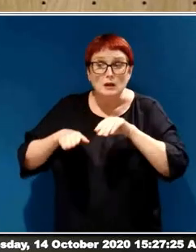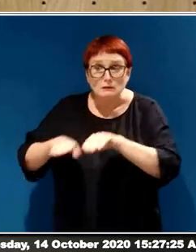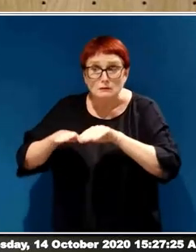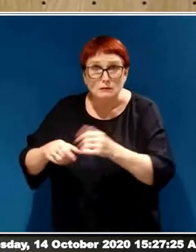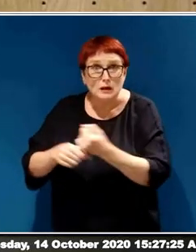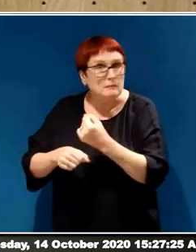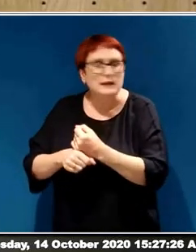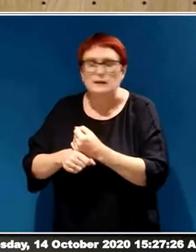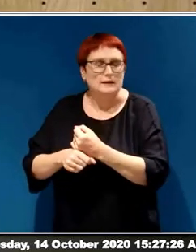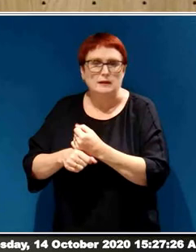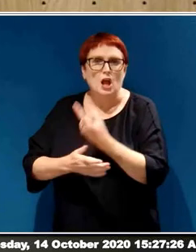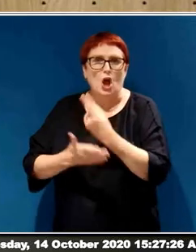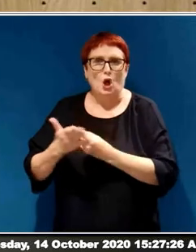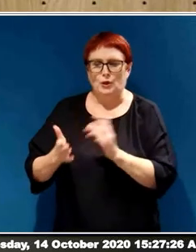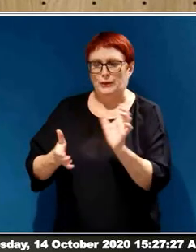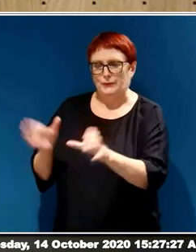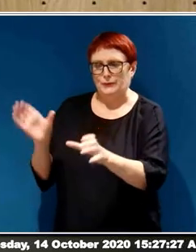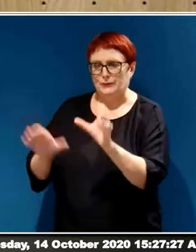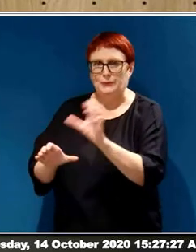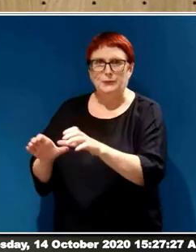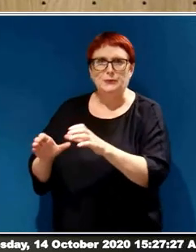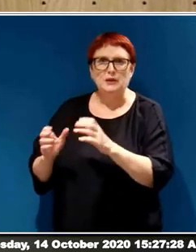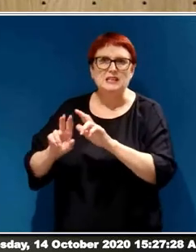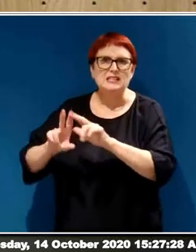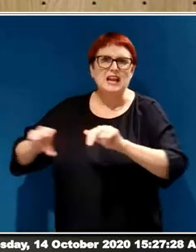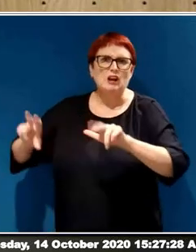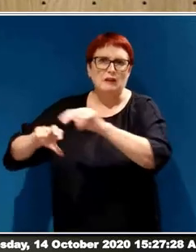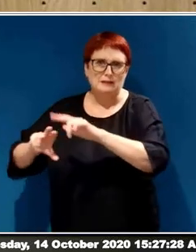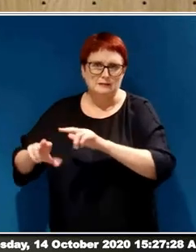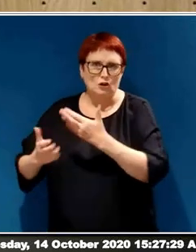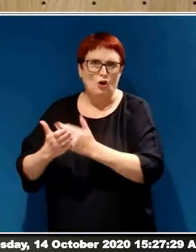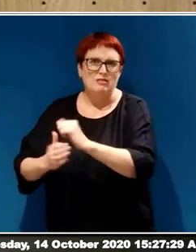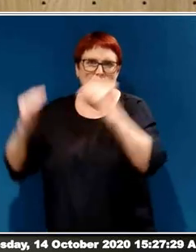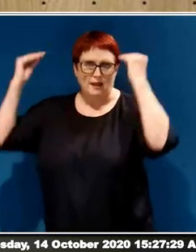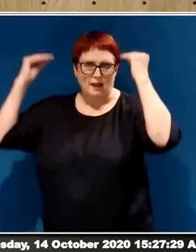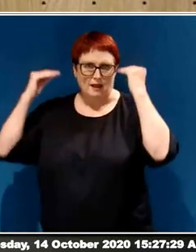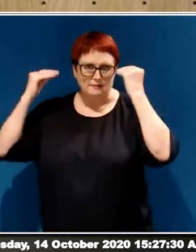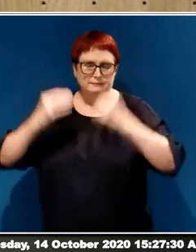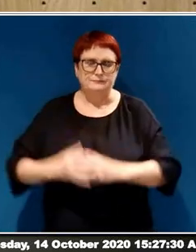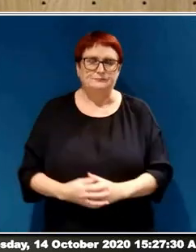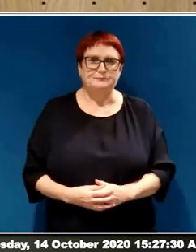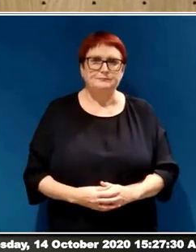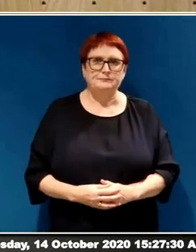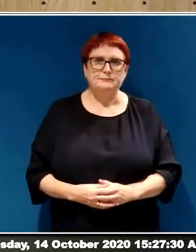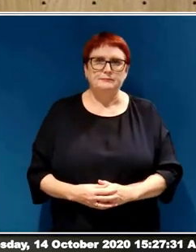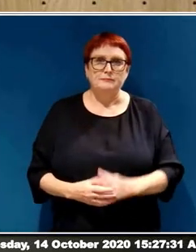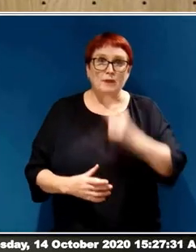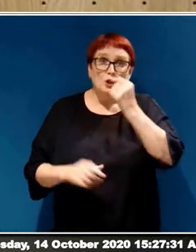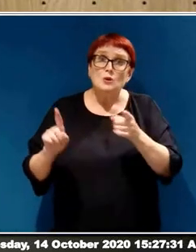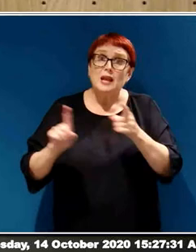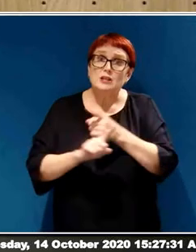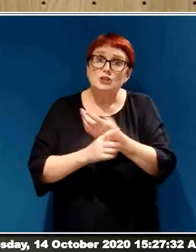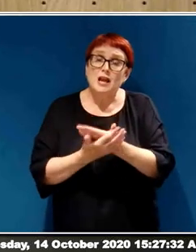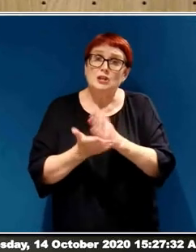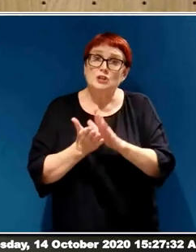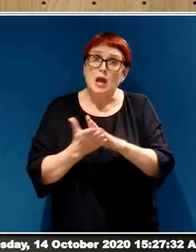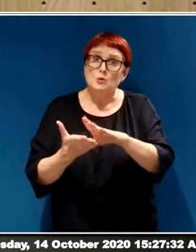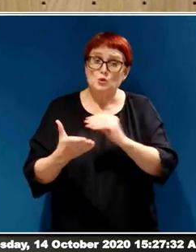We can change the way students engage to still enable them to learn the same